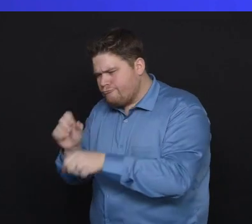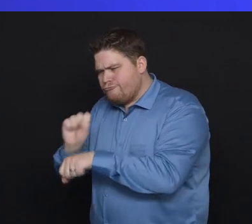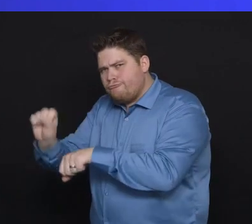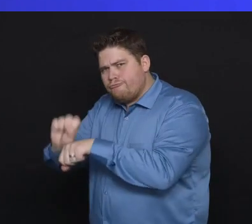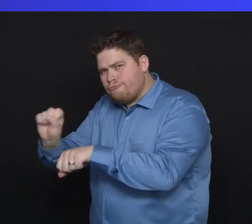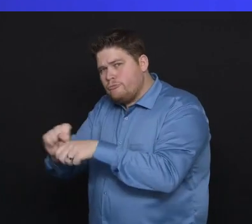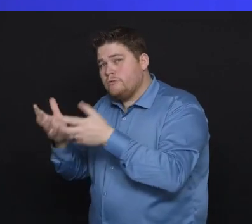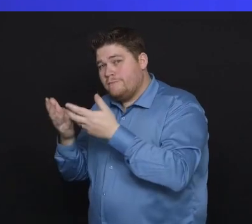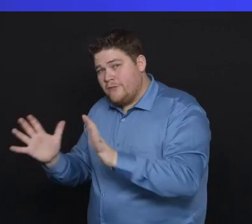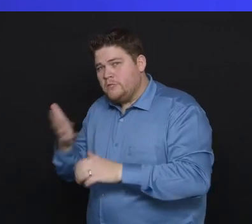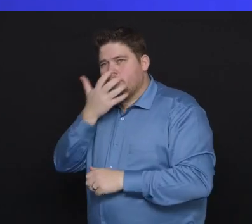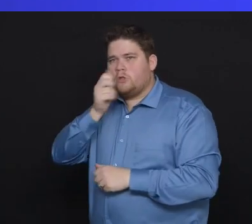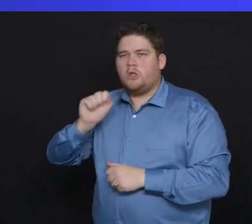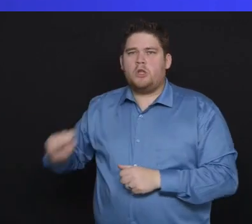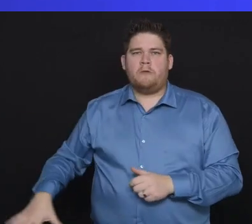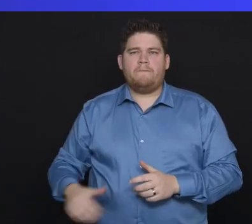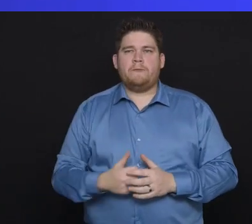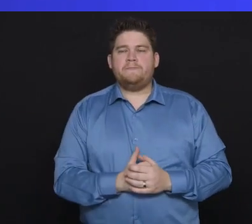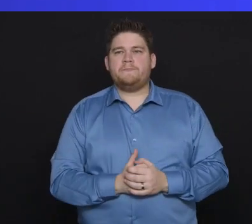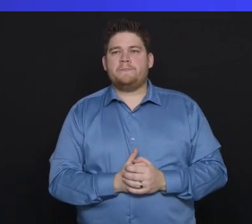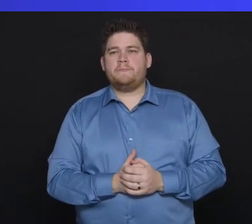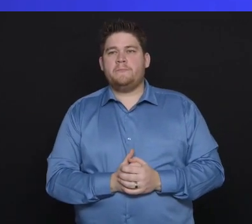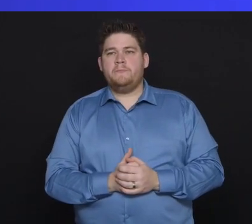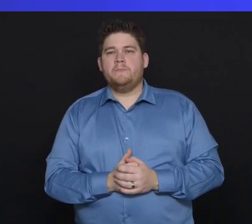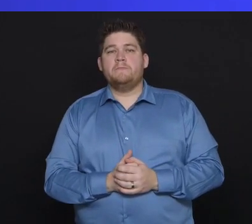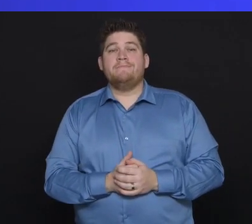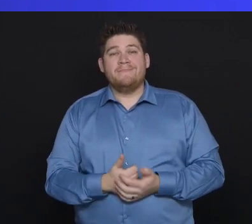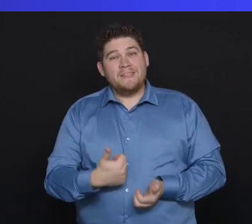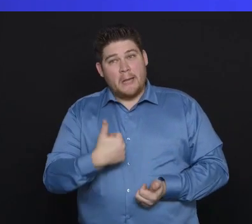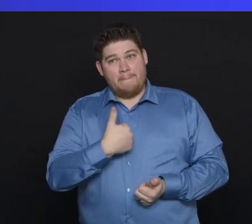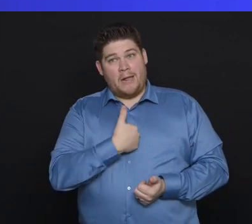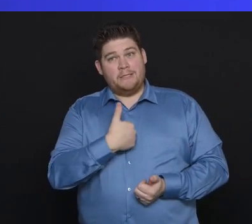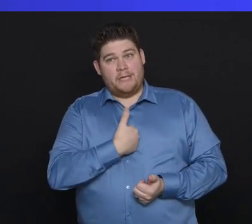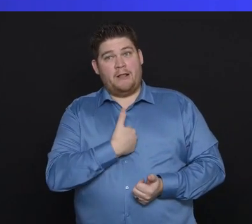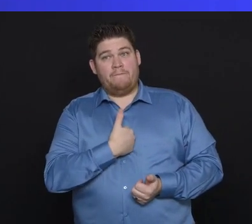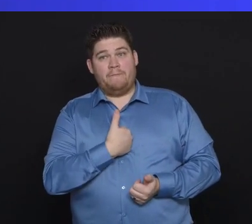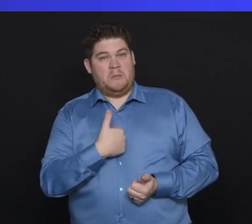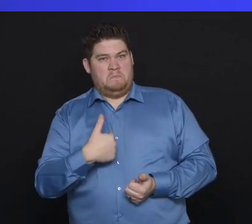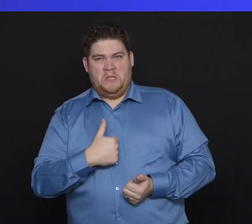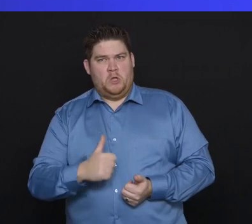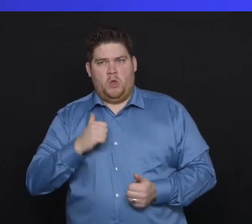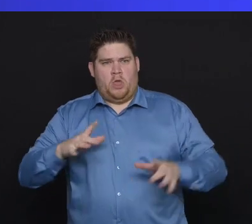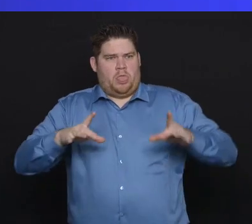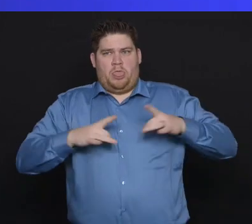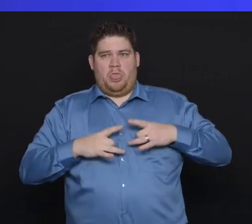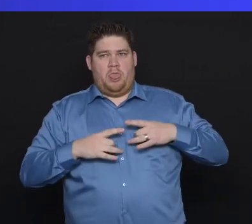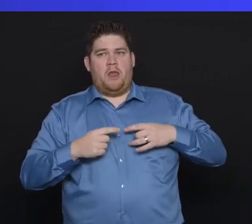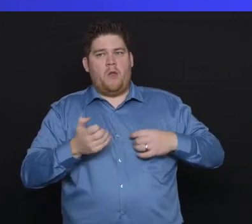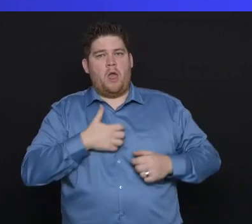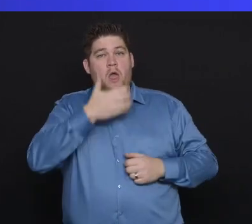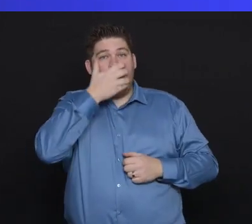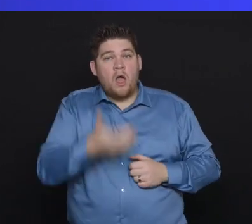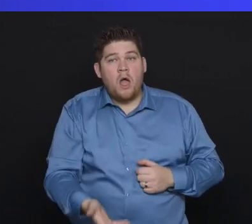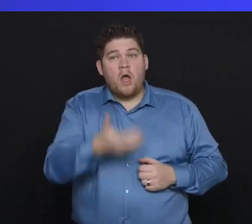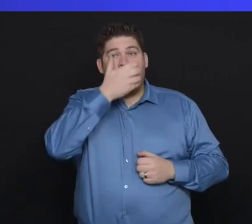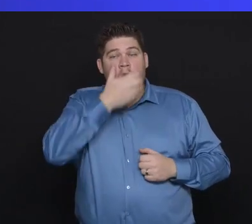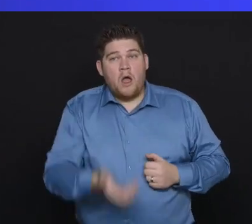patients, but me as a healthcare worker, my chances of contaminating myself is every time I put on or take off my mask,